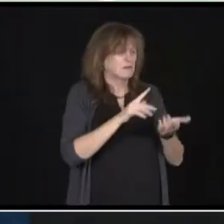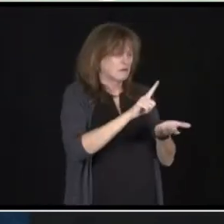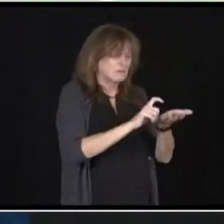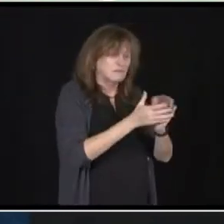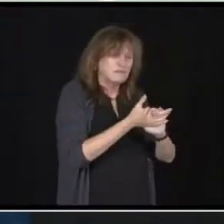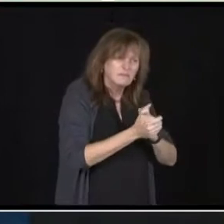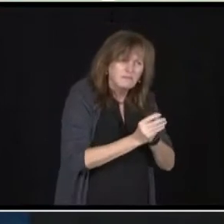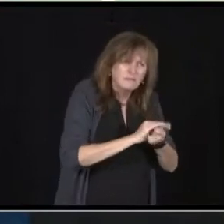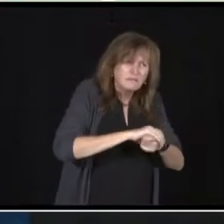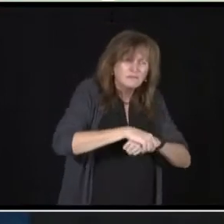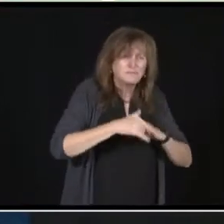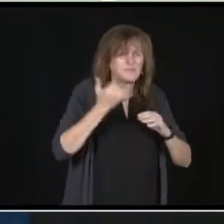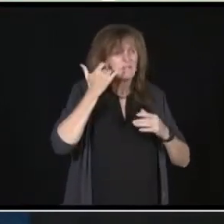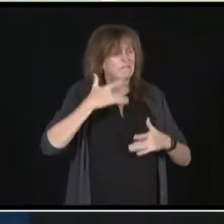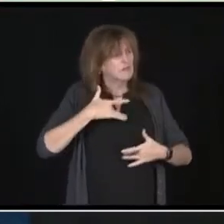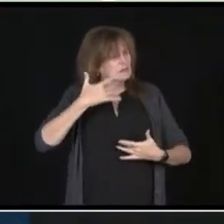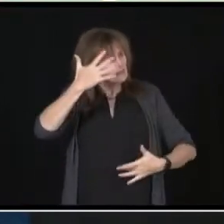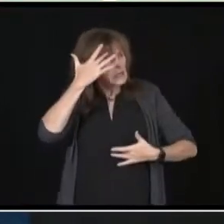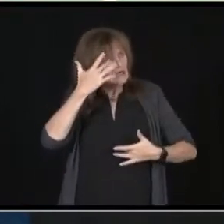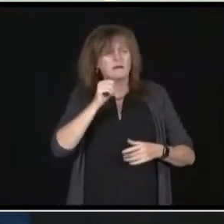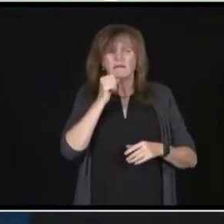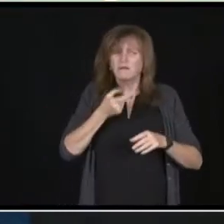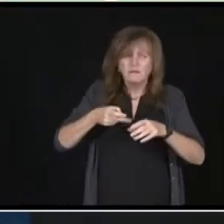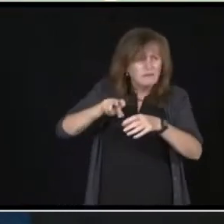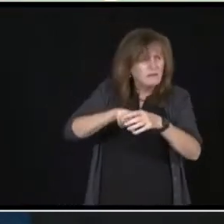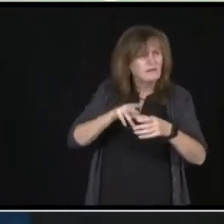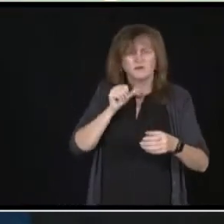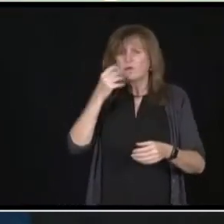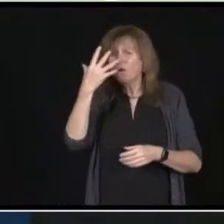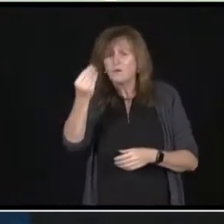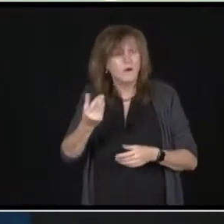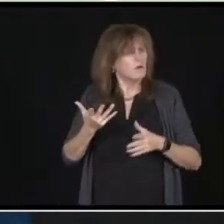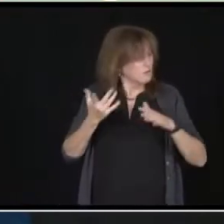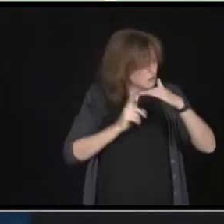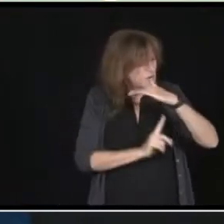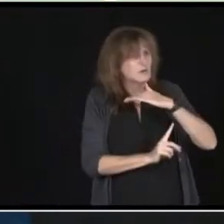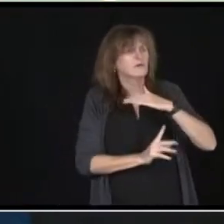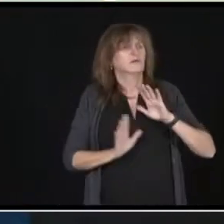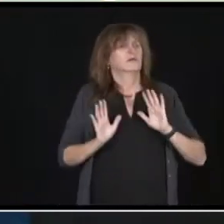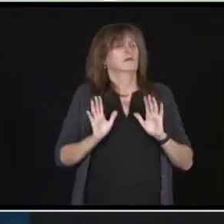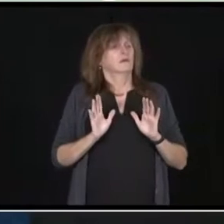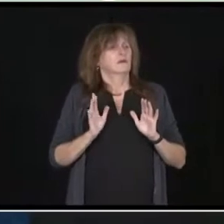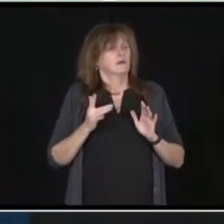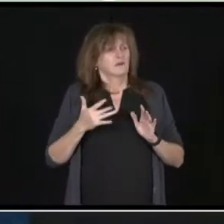of a concern. But I think it is extremely important that everyone wear a mask.